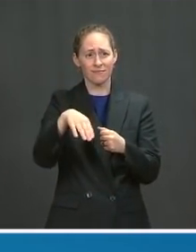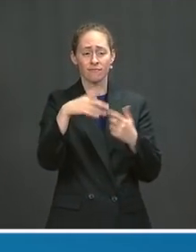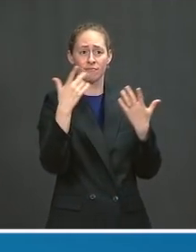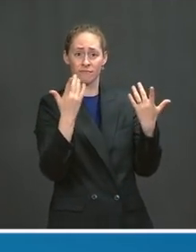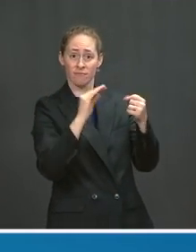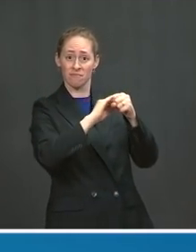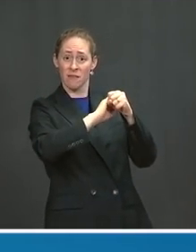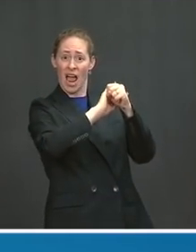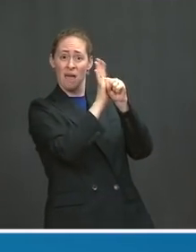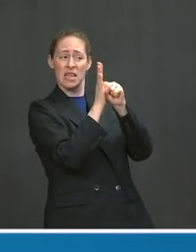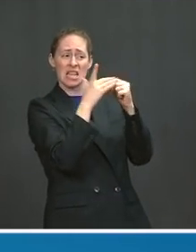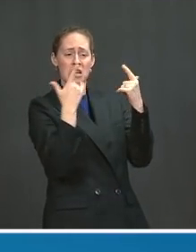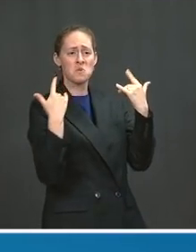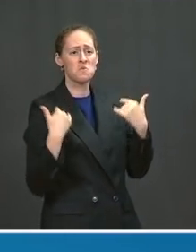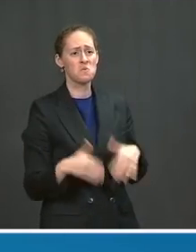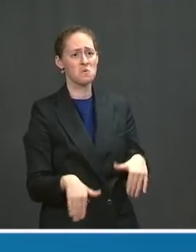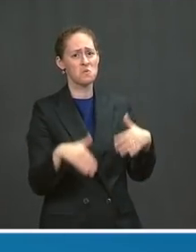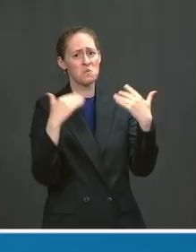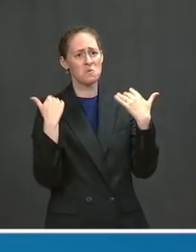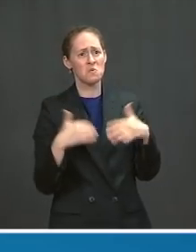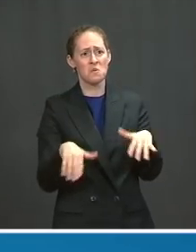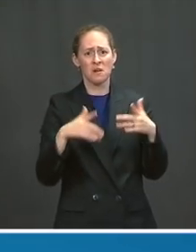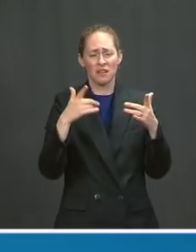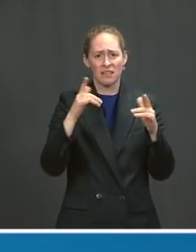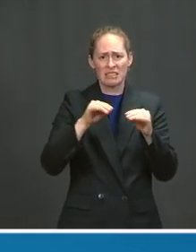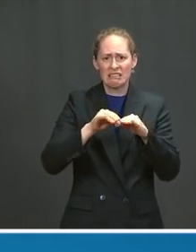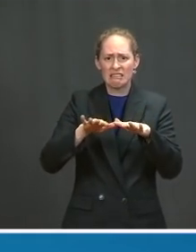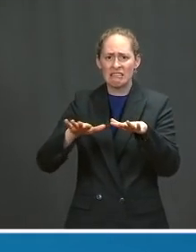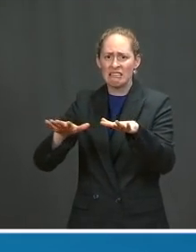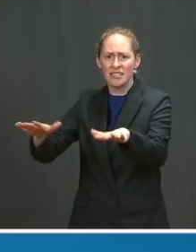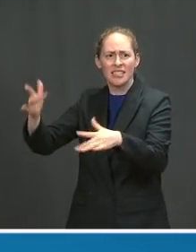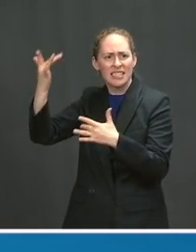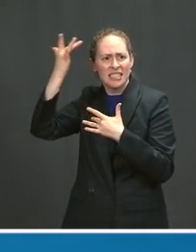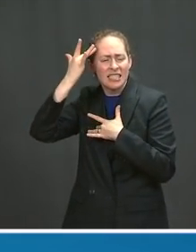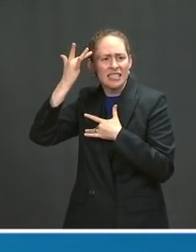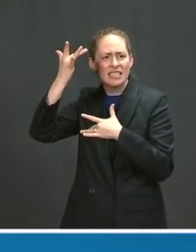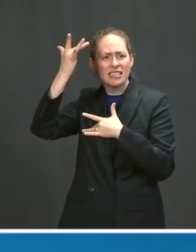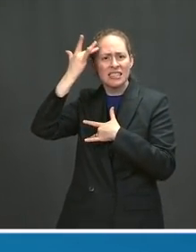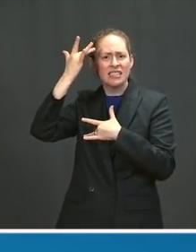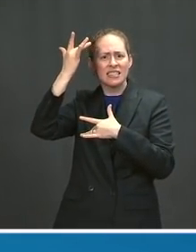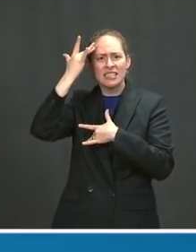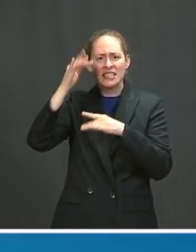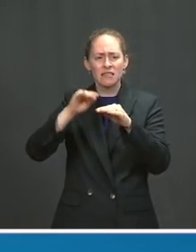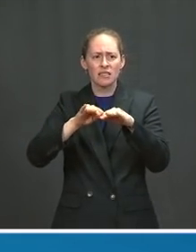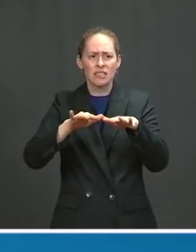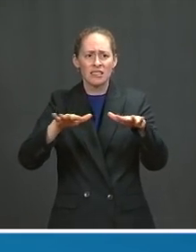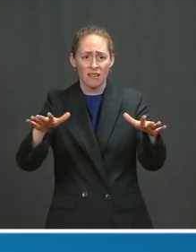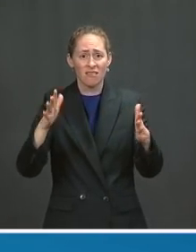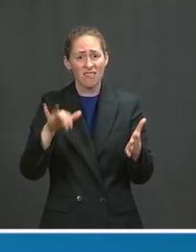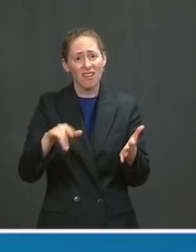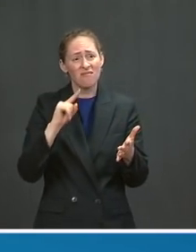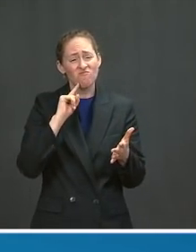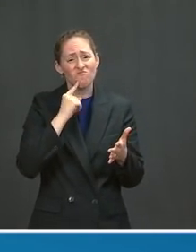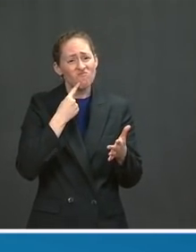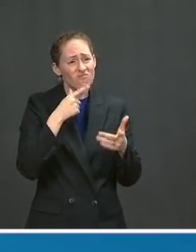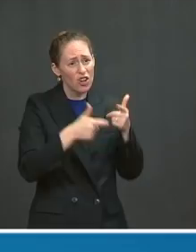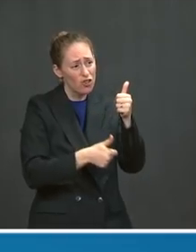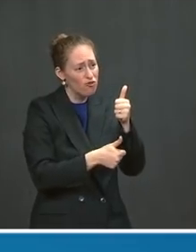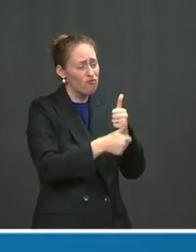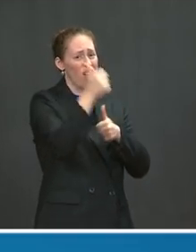and infectious diseases are yet another threat in this era. And you are confronting this threat.